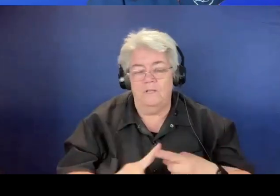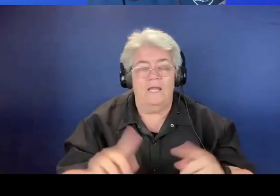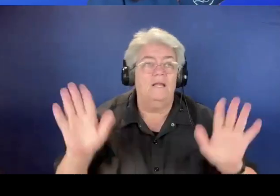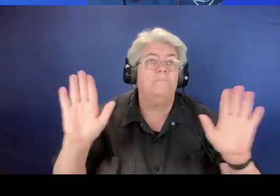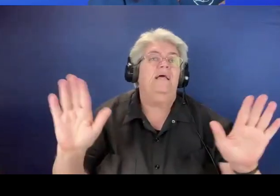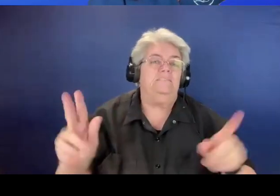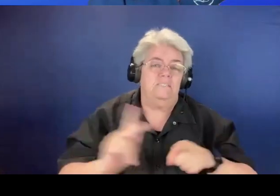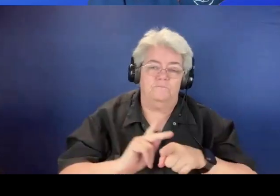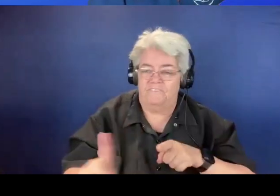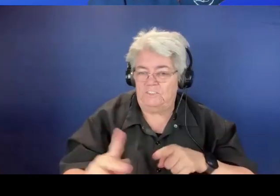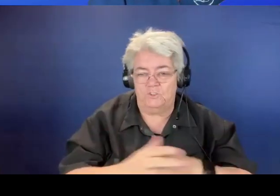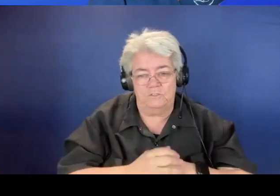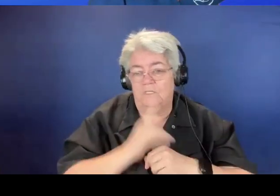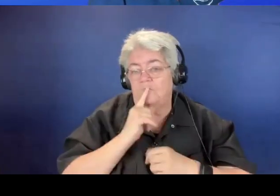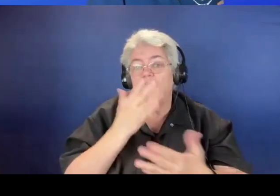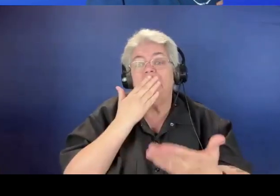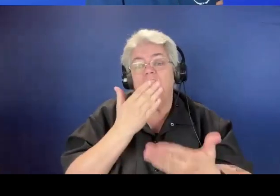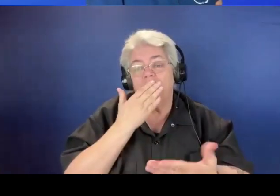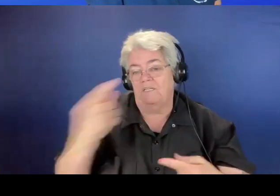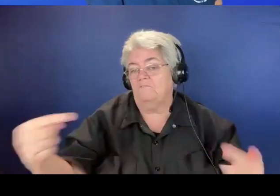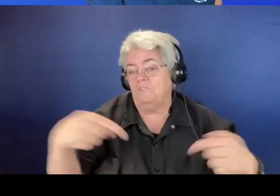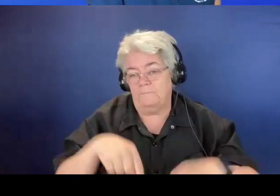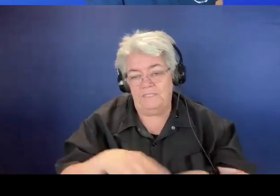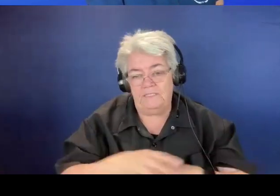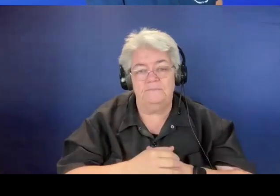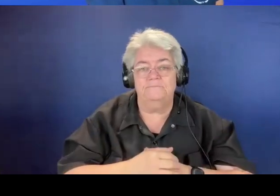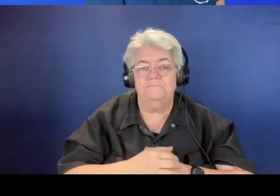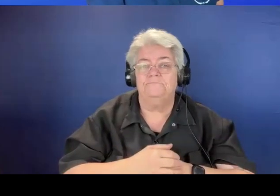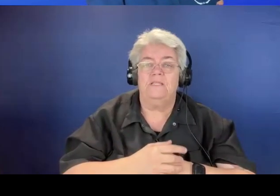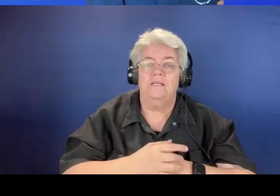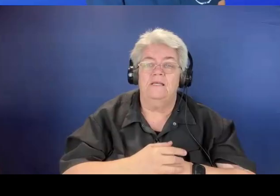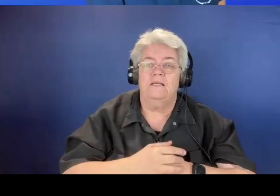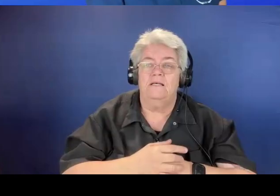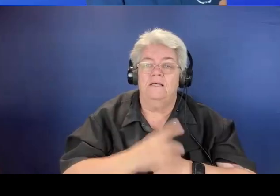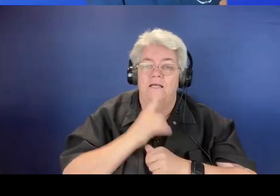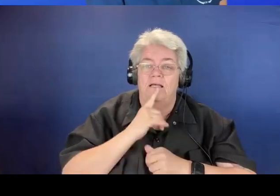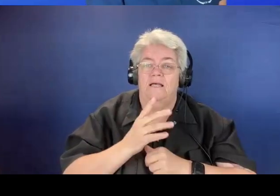I appreciate you both so much for being here and chatting with us today.